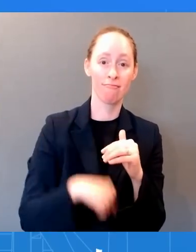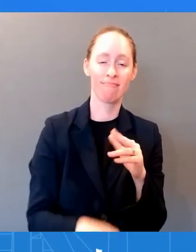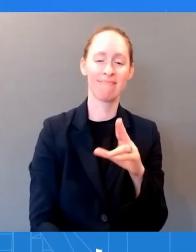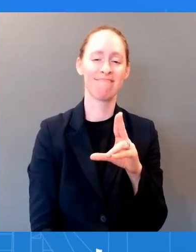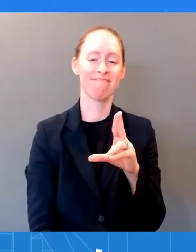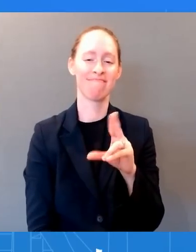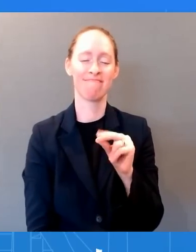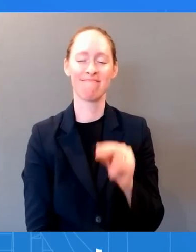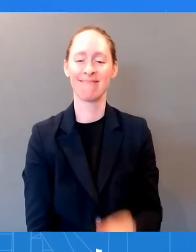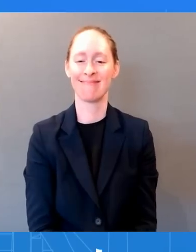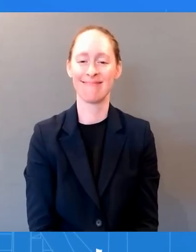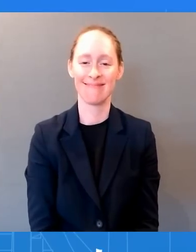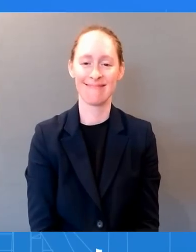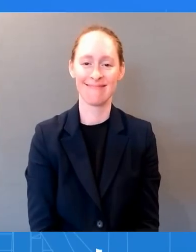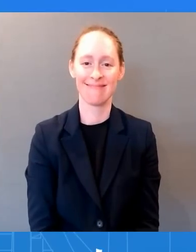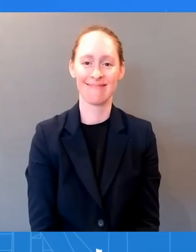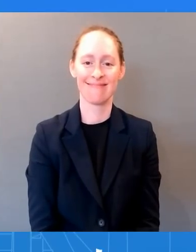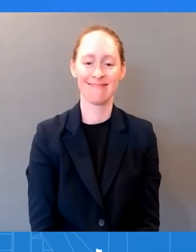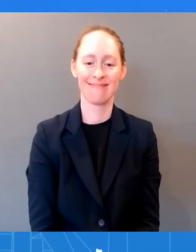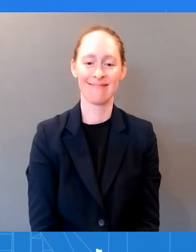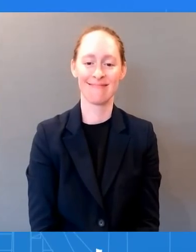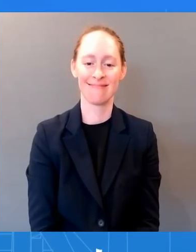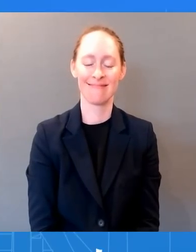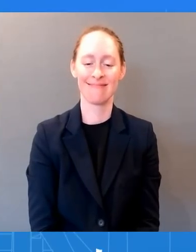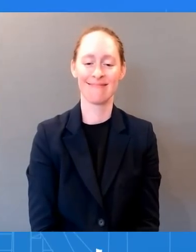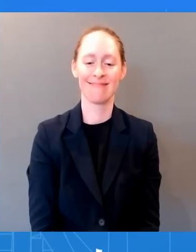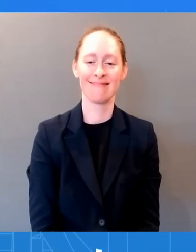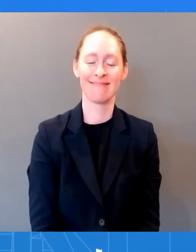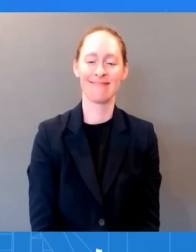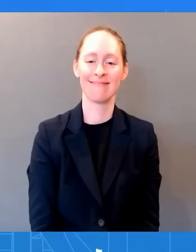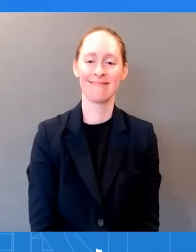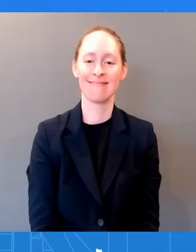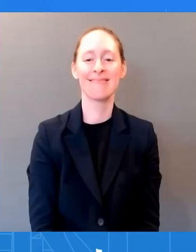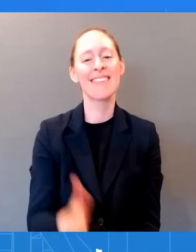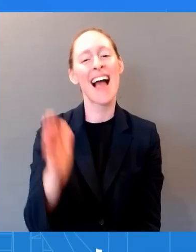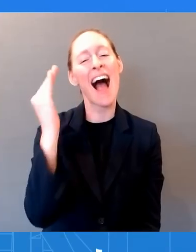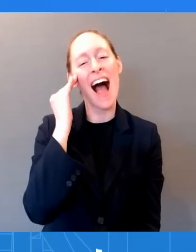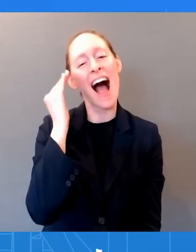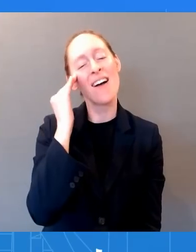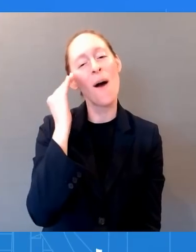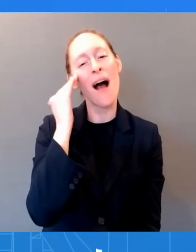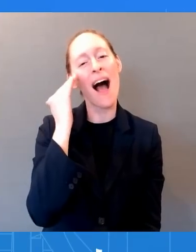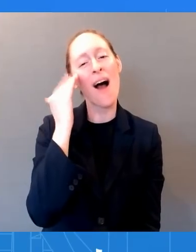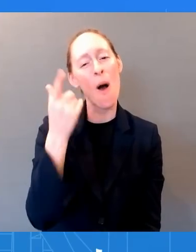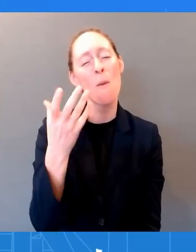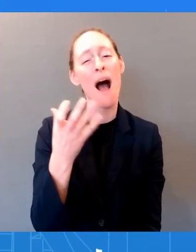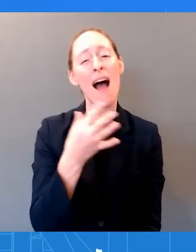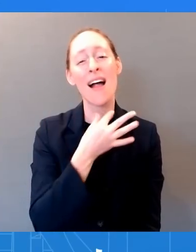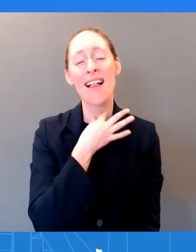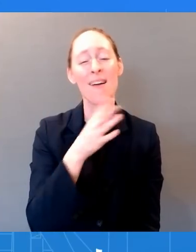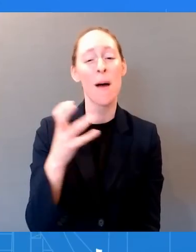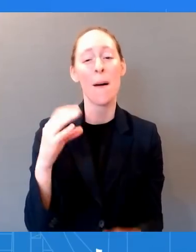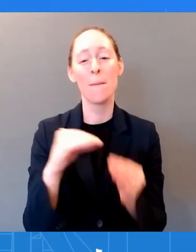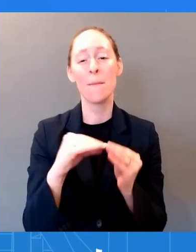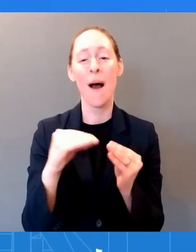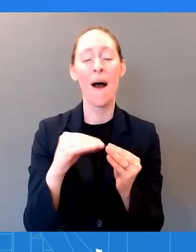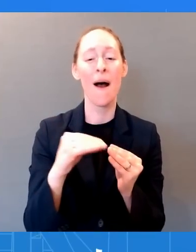is trying to give you the hook. Ms. Jean-Pierre: Yeah, I know. The Press: Can you get a few more questions here? Ms. Jean-Pierre: I know. I'm going to take them. The Press: I -- thank you. Ms. Jean-Pierre: That's why -- I could have walked away and not taken your question, Peter. But I will take your question.